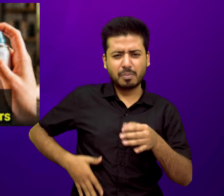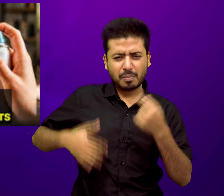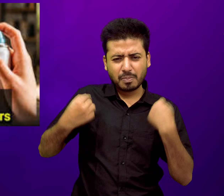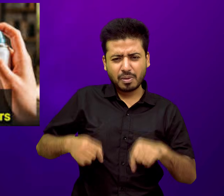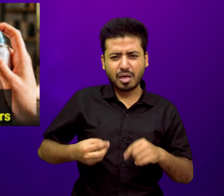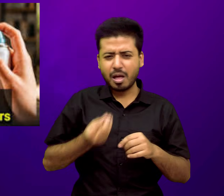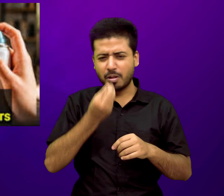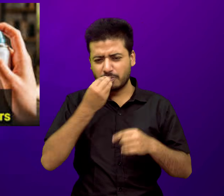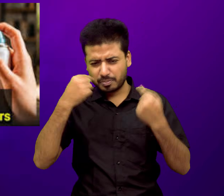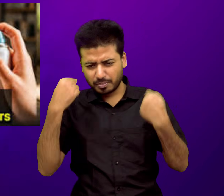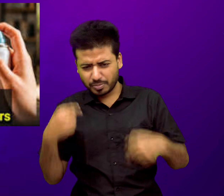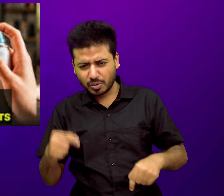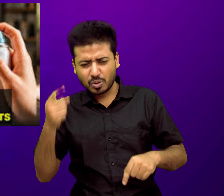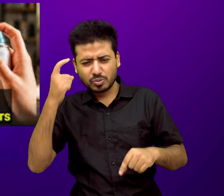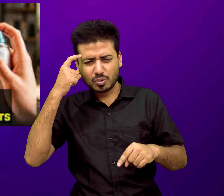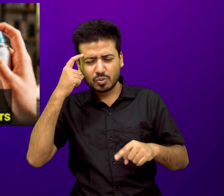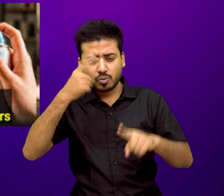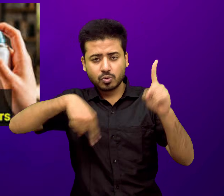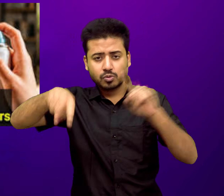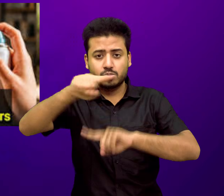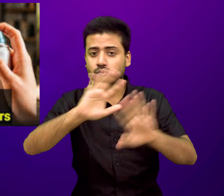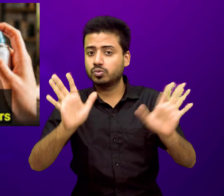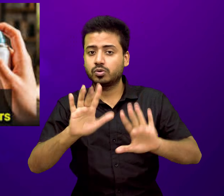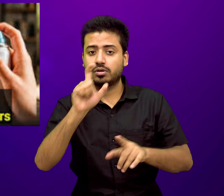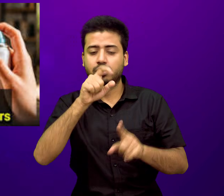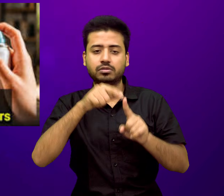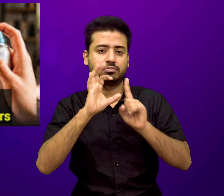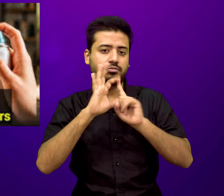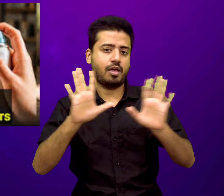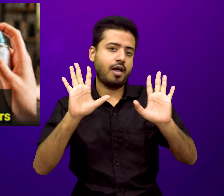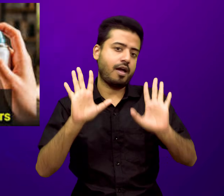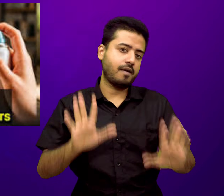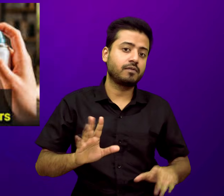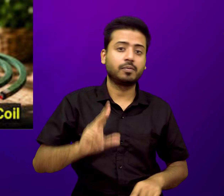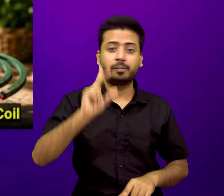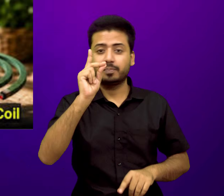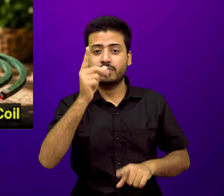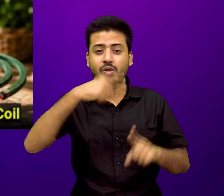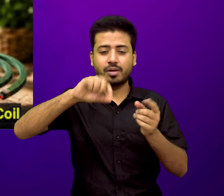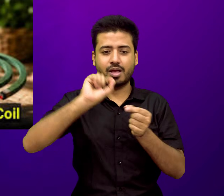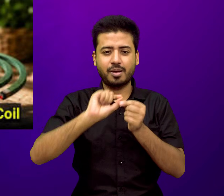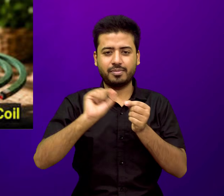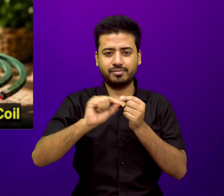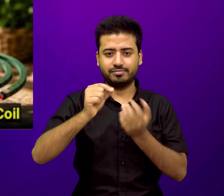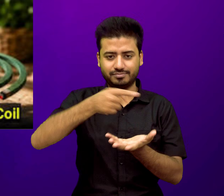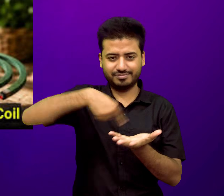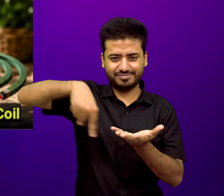the chemical compounds like tarpen, which give products a citrus or pine scent, are sprayed into